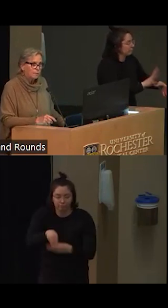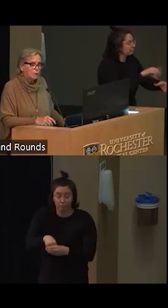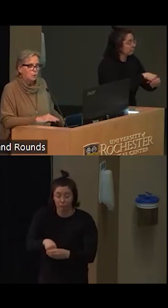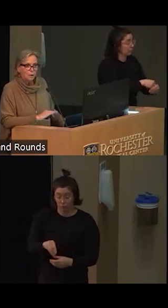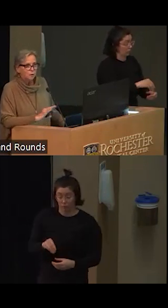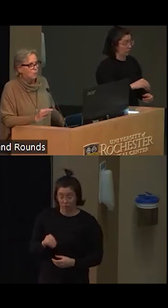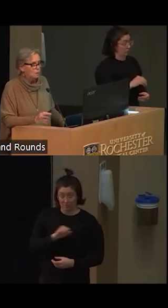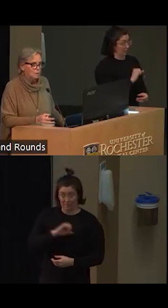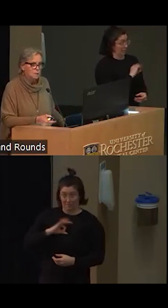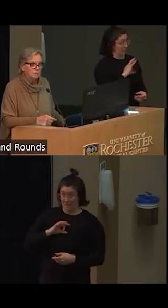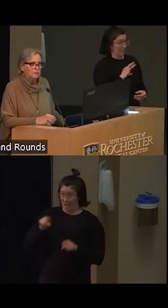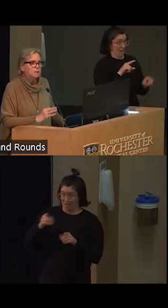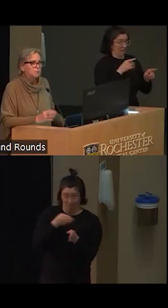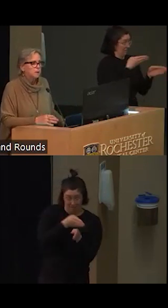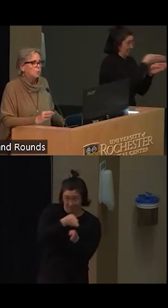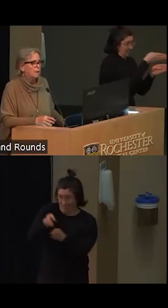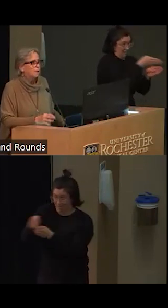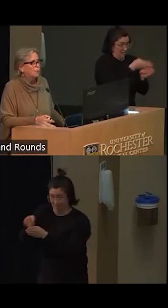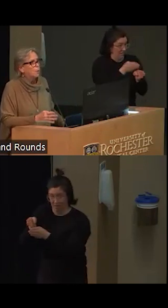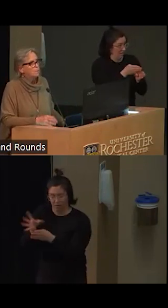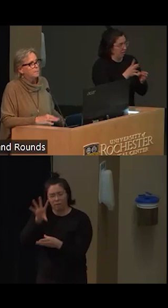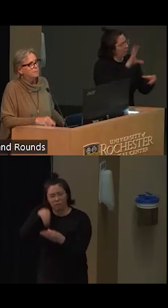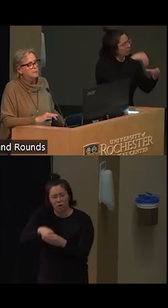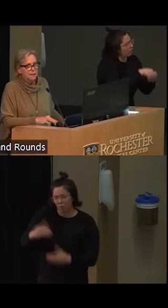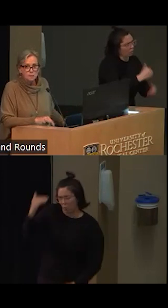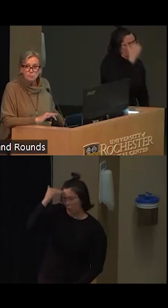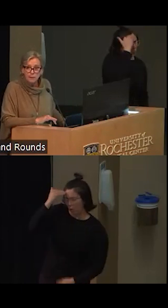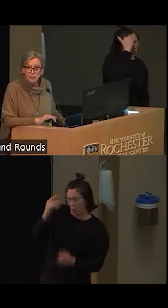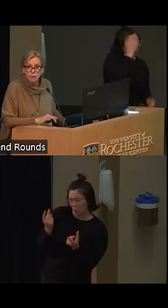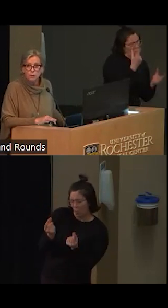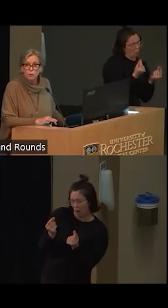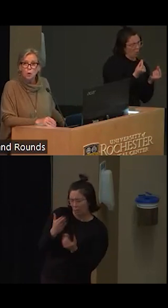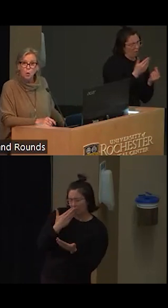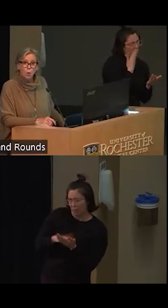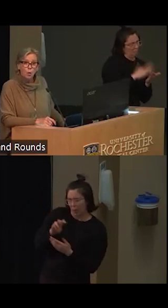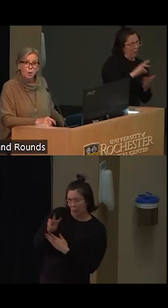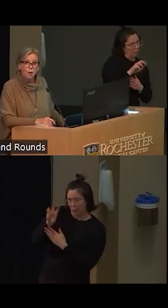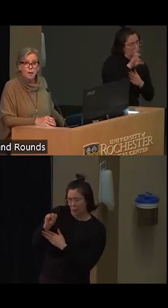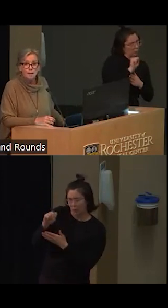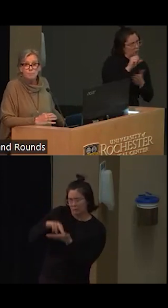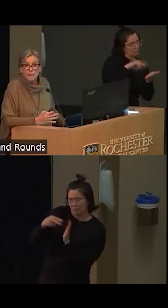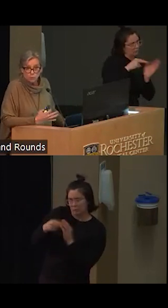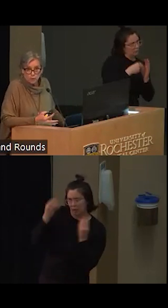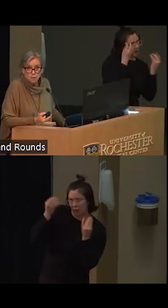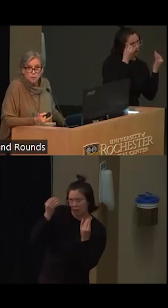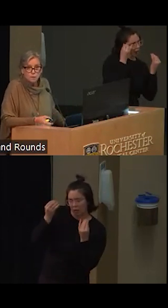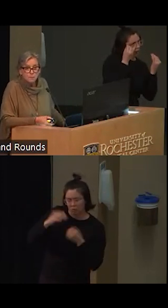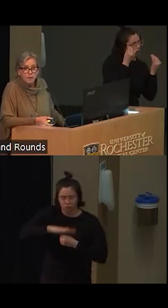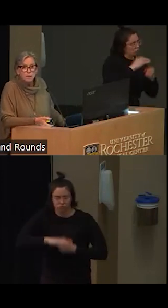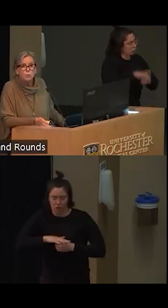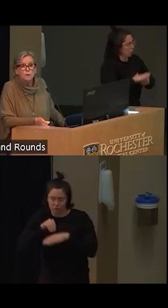across all disciplines to be aware of what might be potential bad news or uh stressors a patient